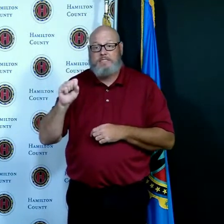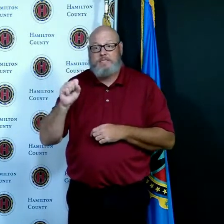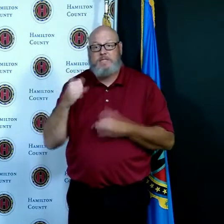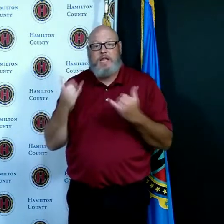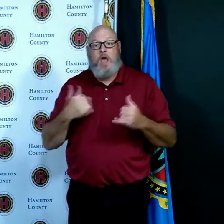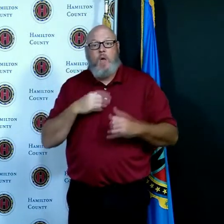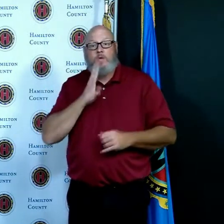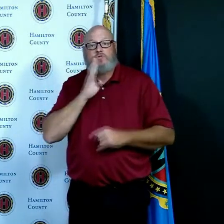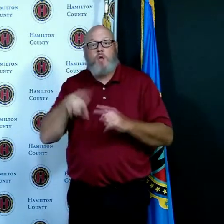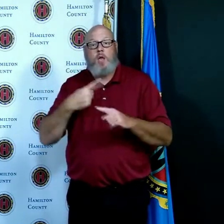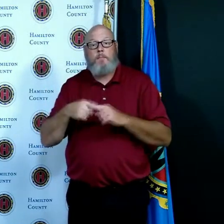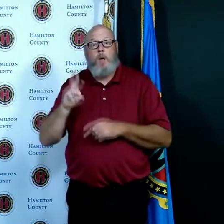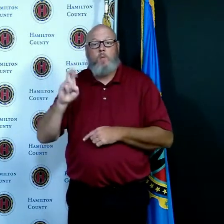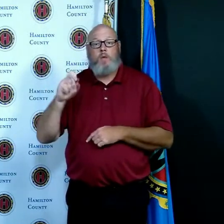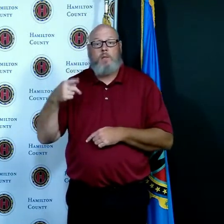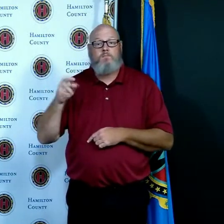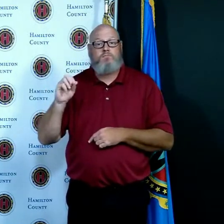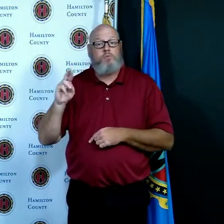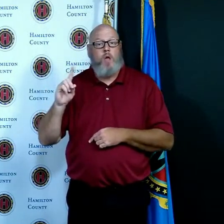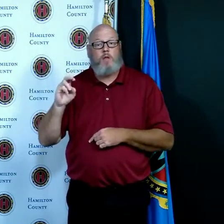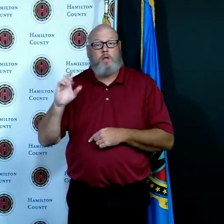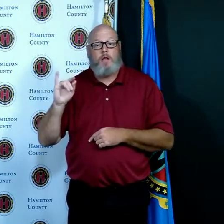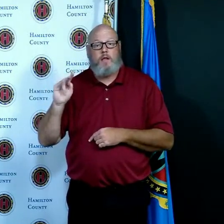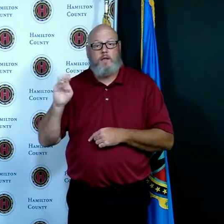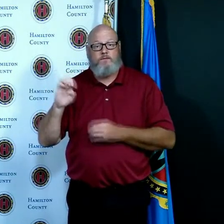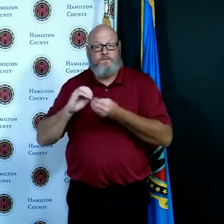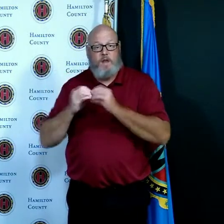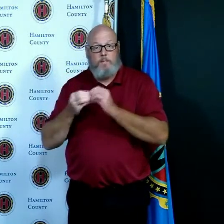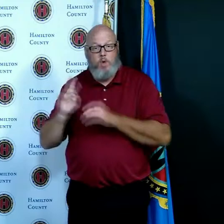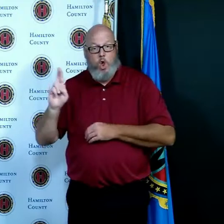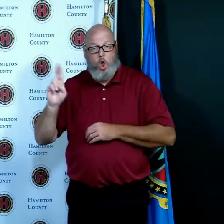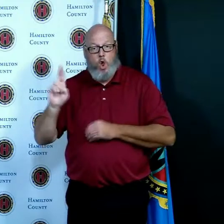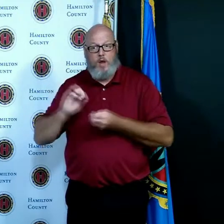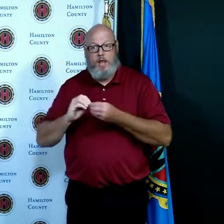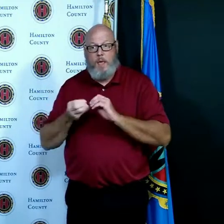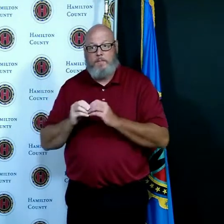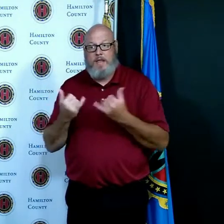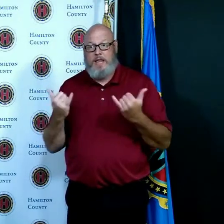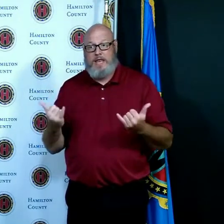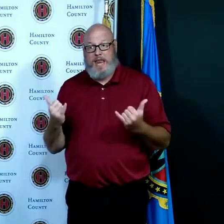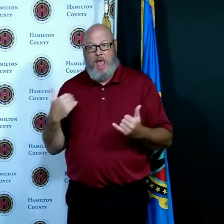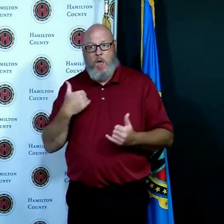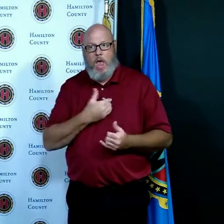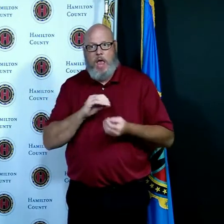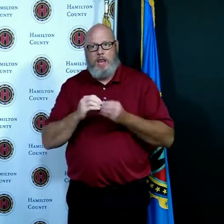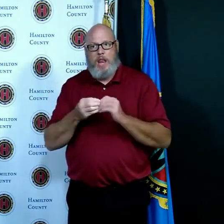and today we dropped down to 0.88 so once again another great indicator